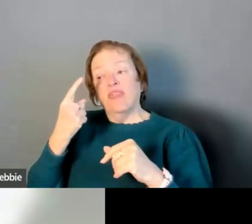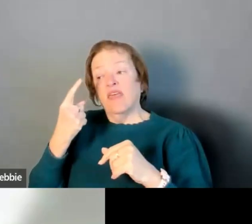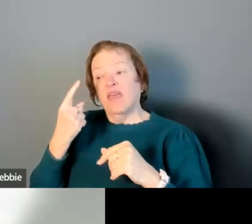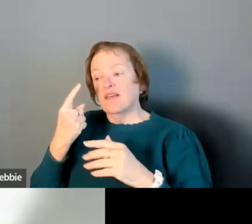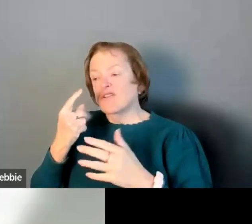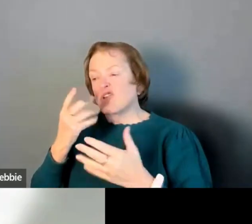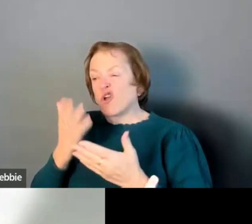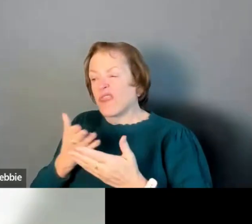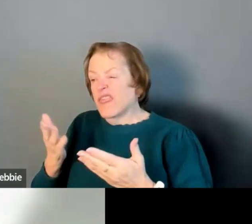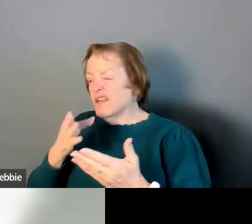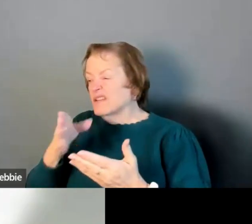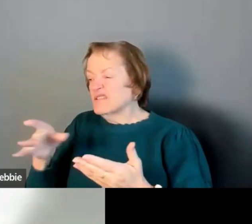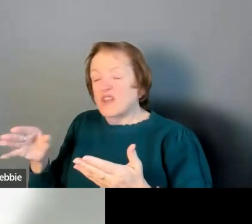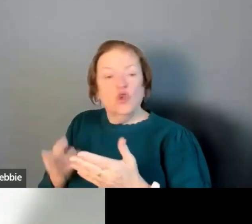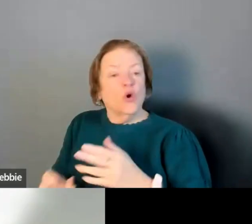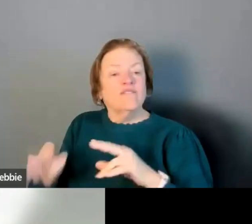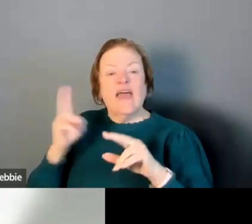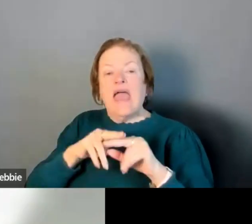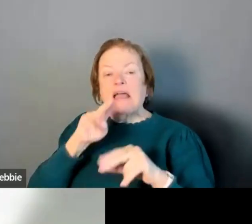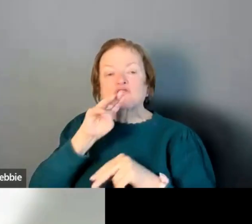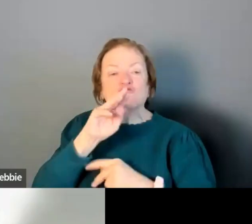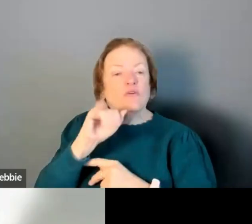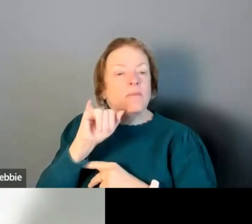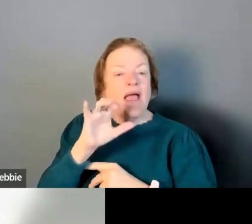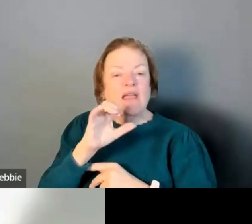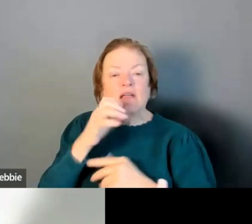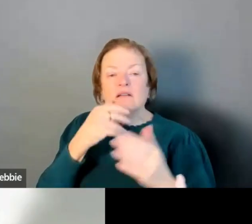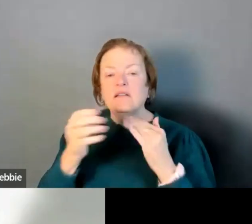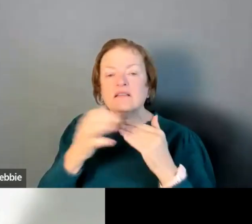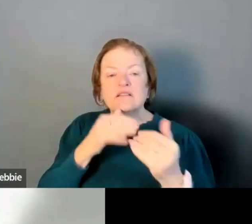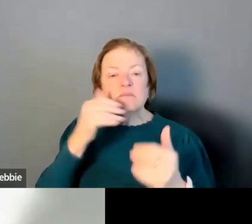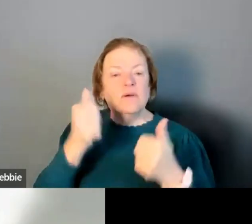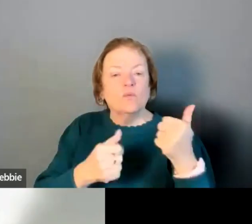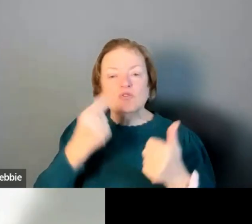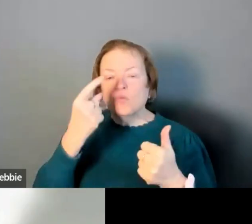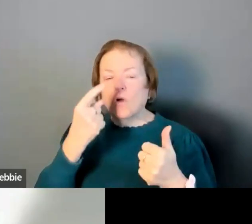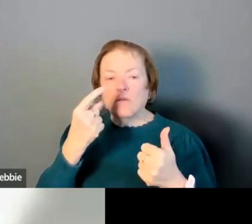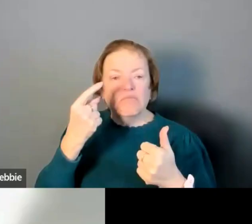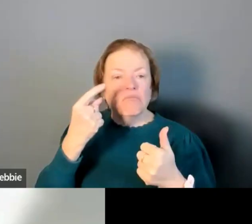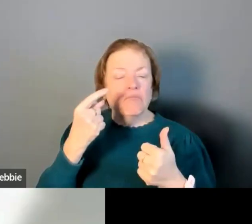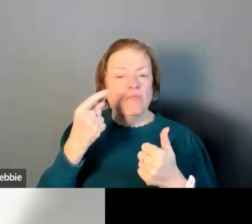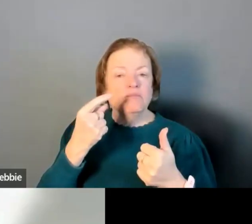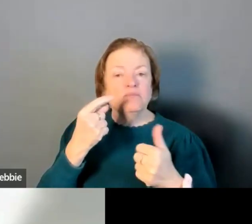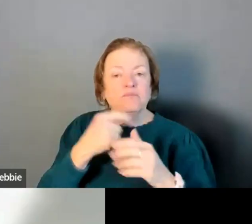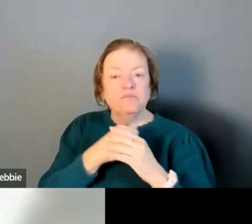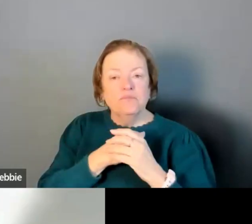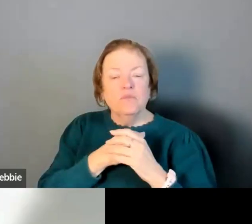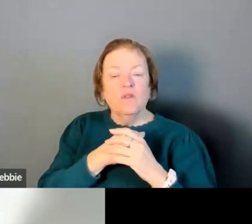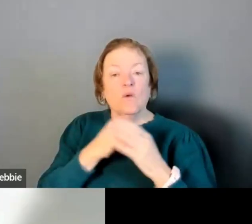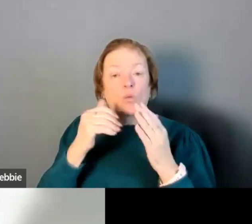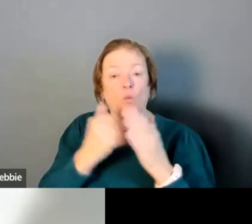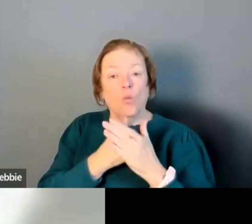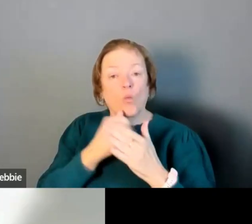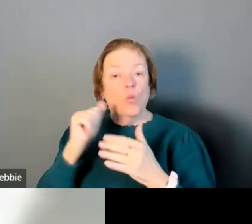mic. It does not matter which one. I walk around before I got the Roger, new Roger touchscreen, we all walked around with a Roger pen.